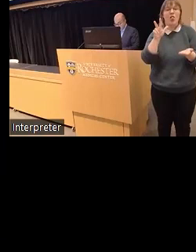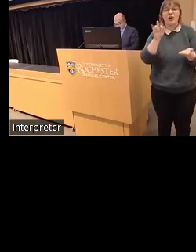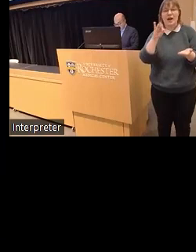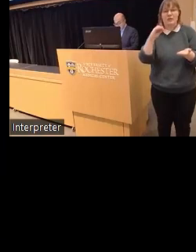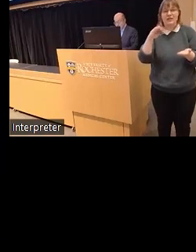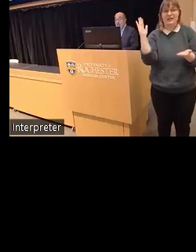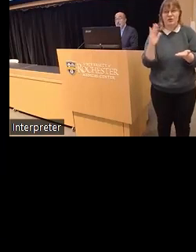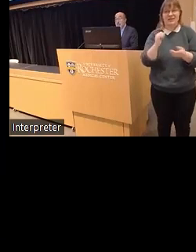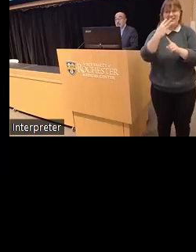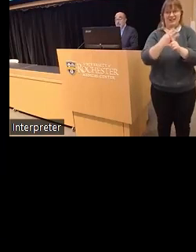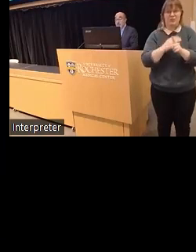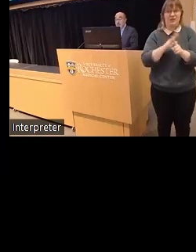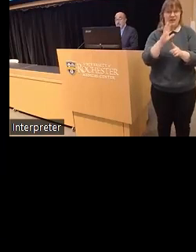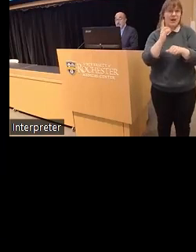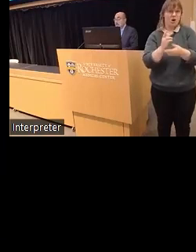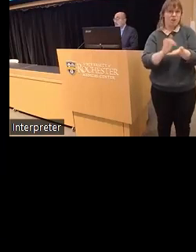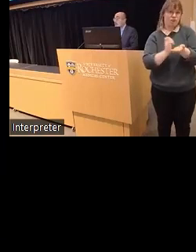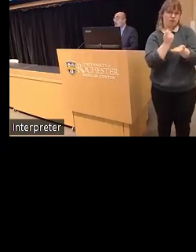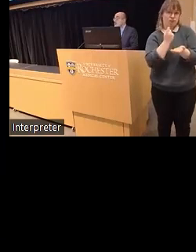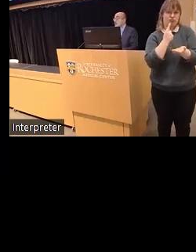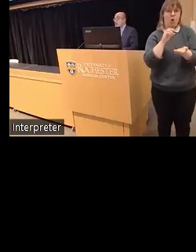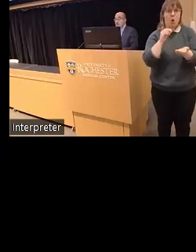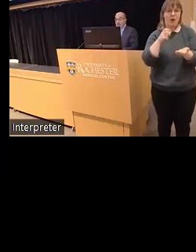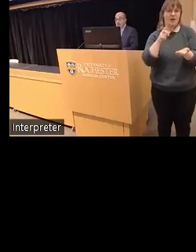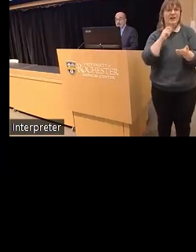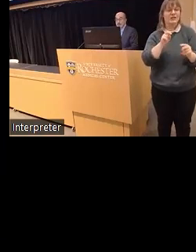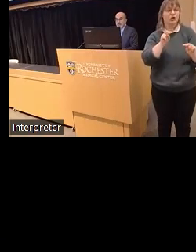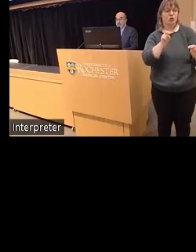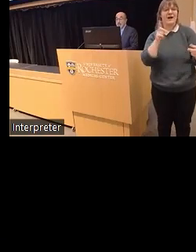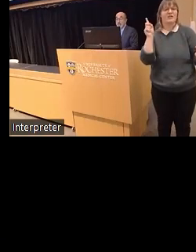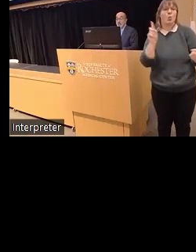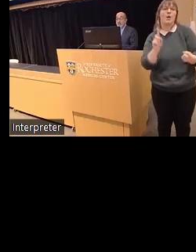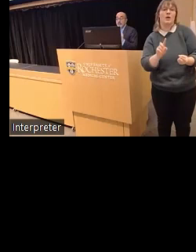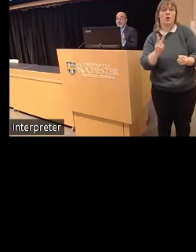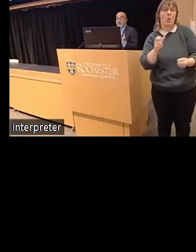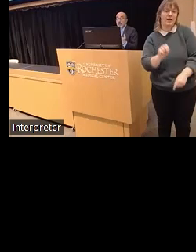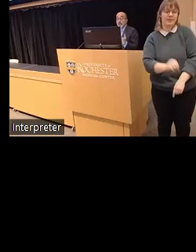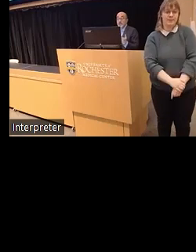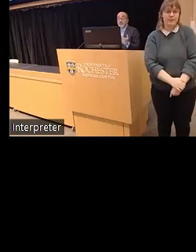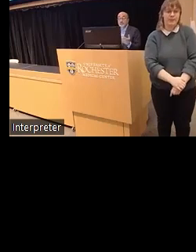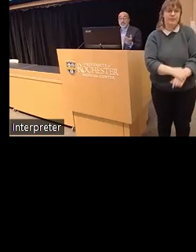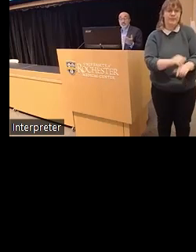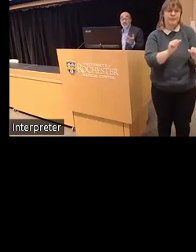opioid uh use as part of kind of a supervised weed and we're able to apply CAO inference methods and